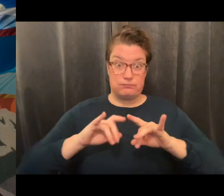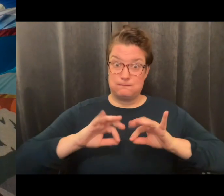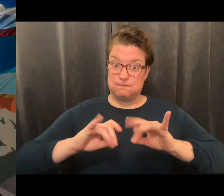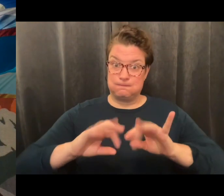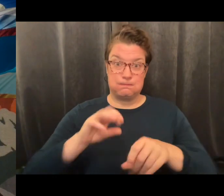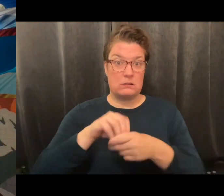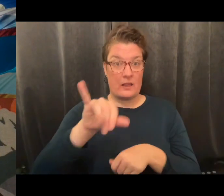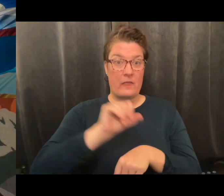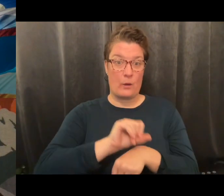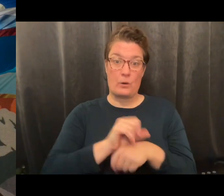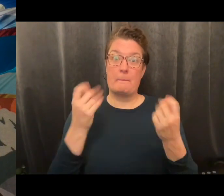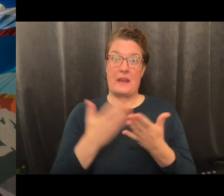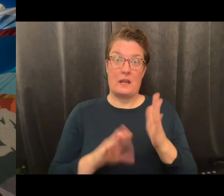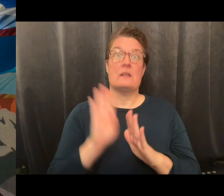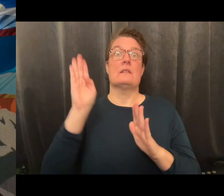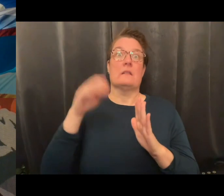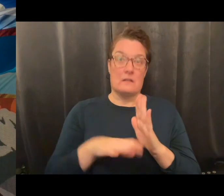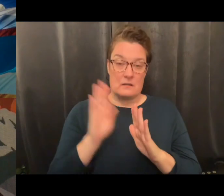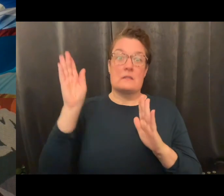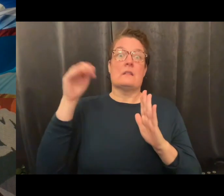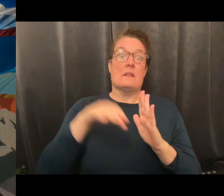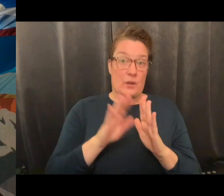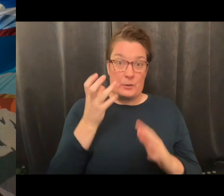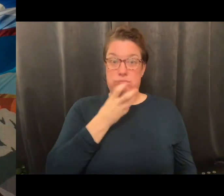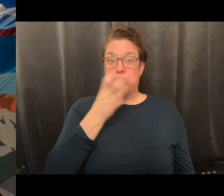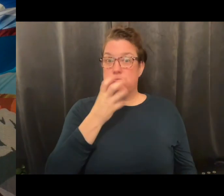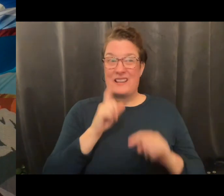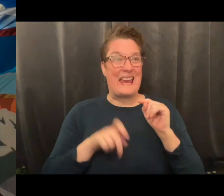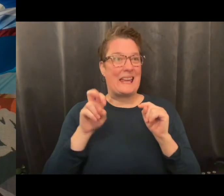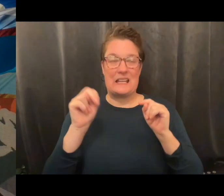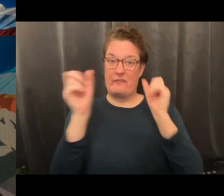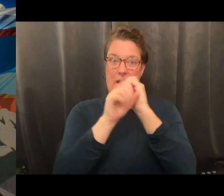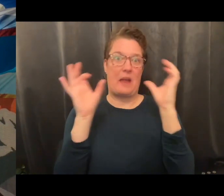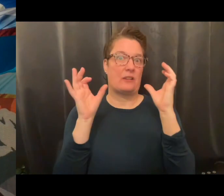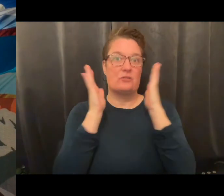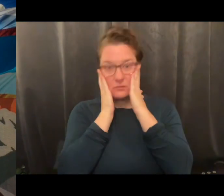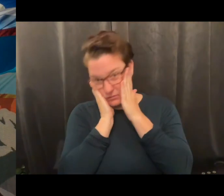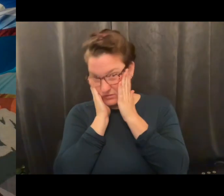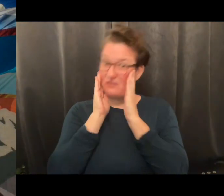you couldn't even imagine all the loopholes and challenges along the way,